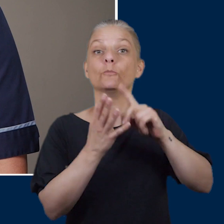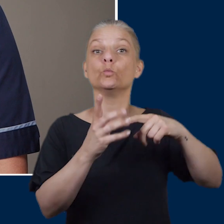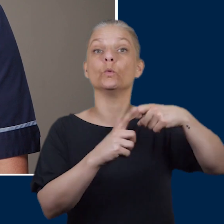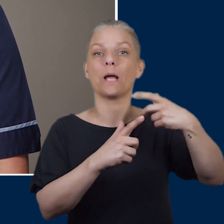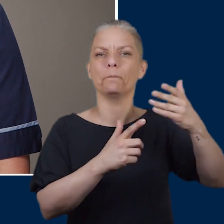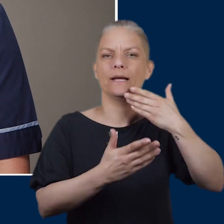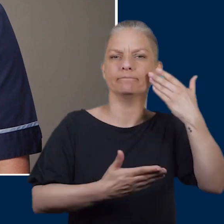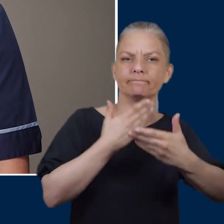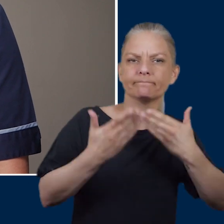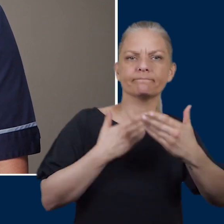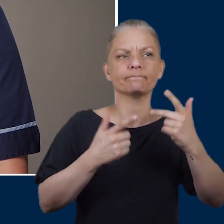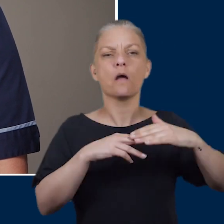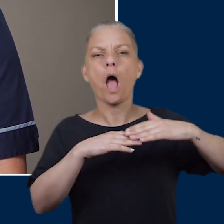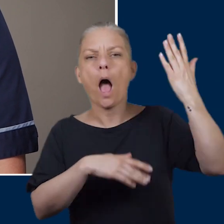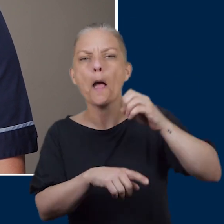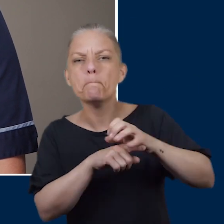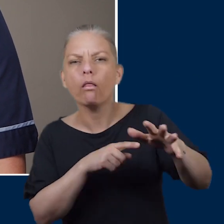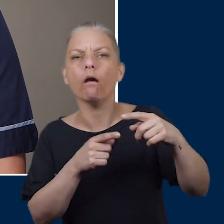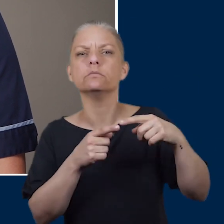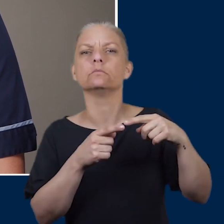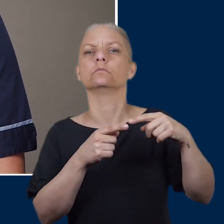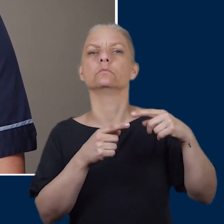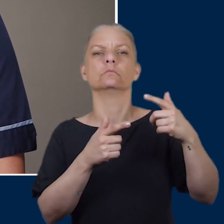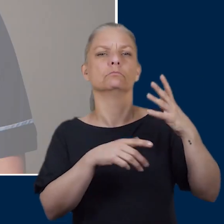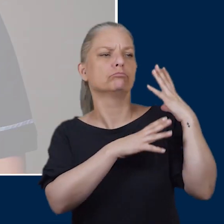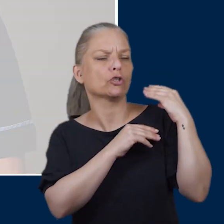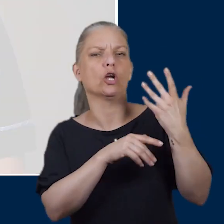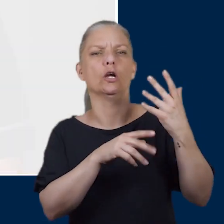high blood pressure and high cholesterol damages the blood vessels.